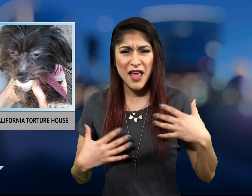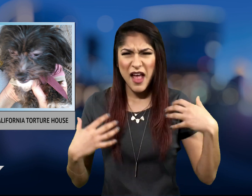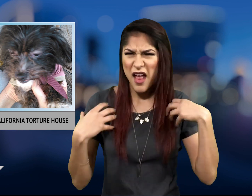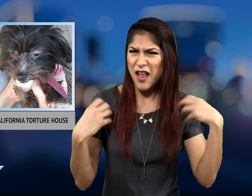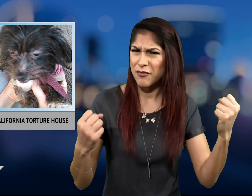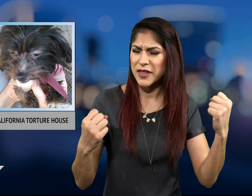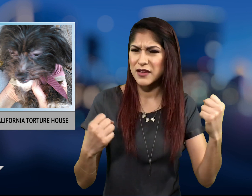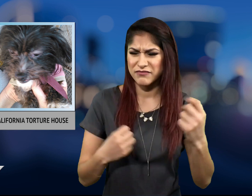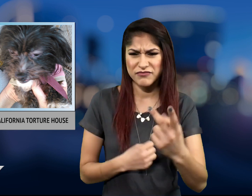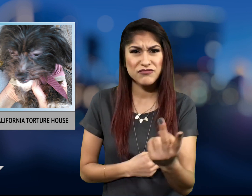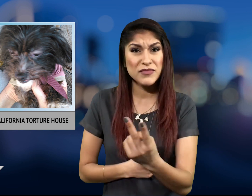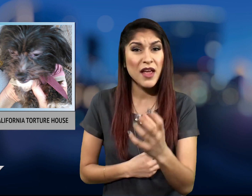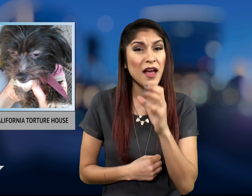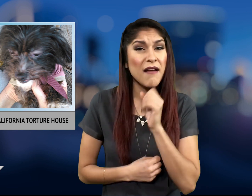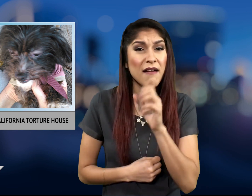13 children were tortured.